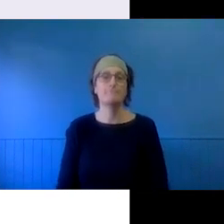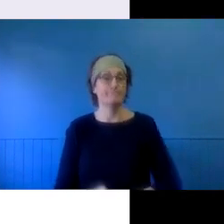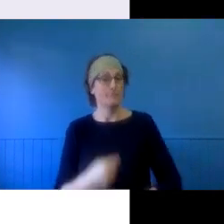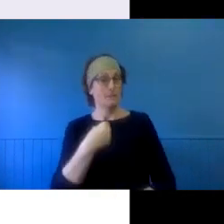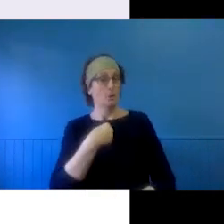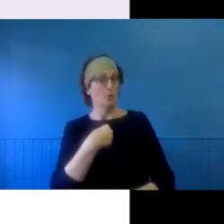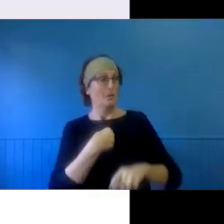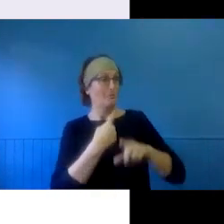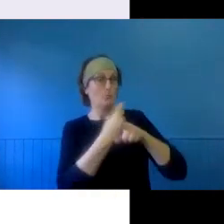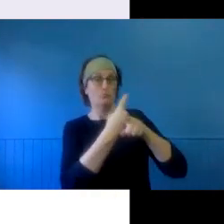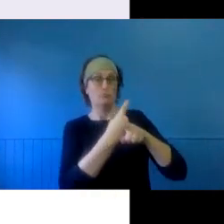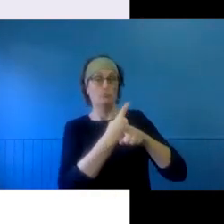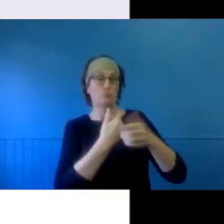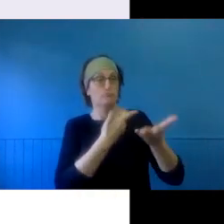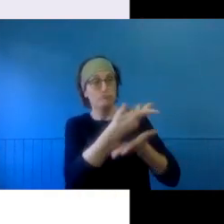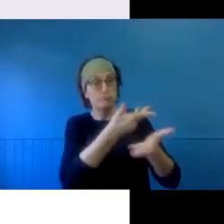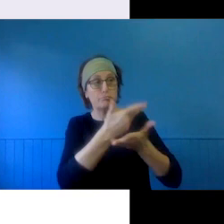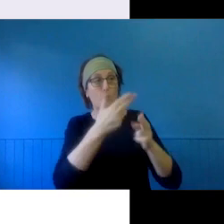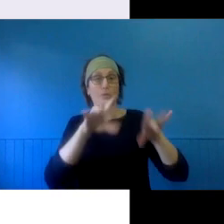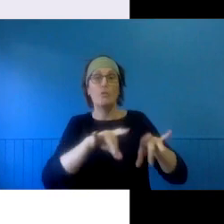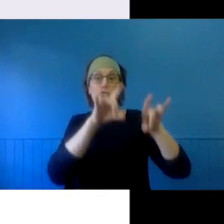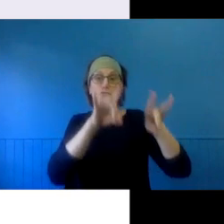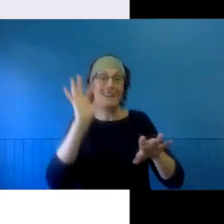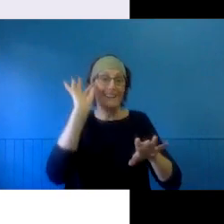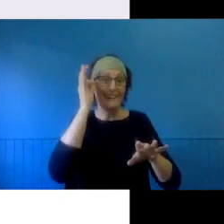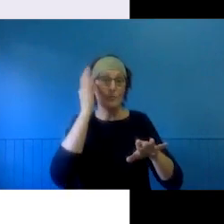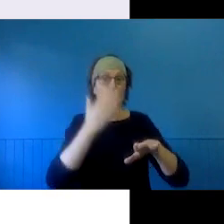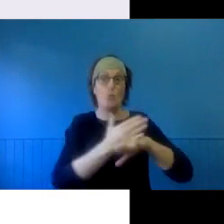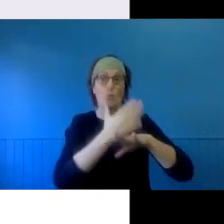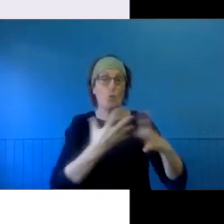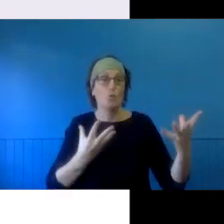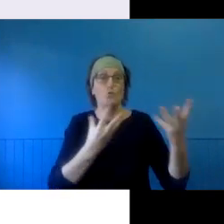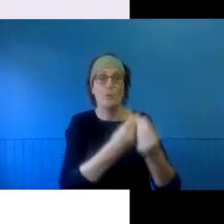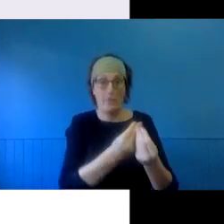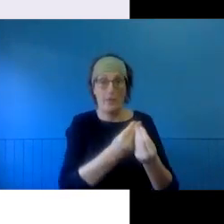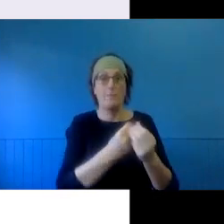and with has been involved in this and we've